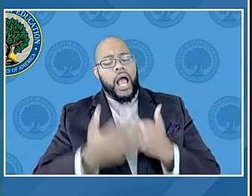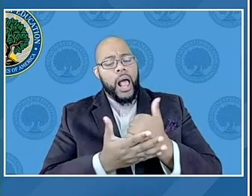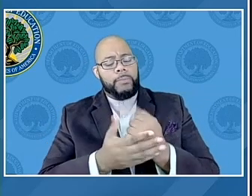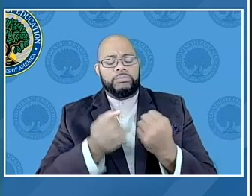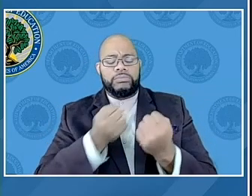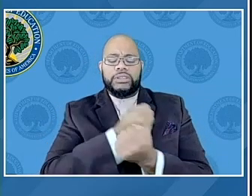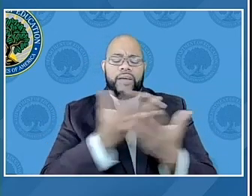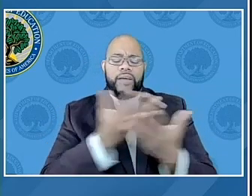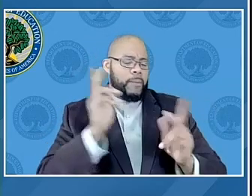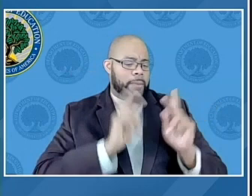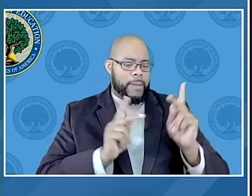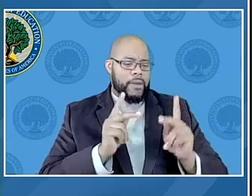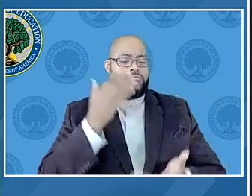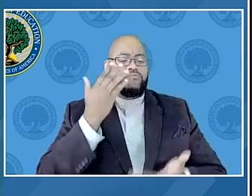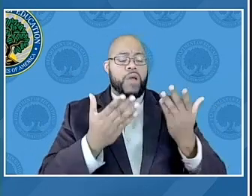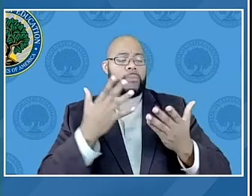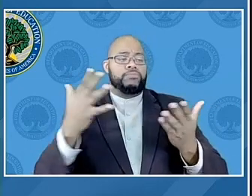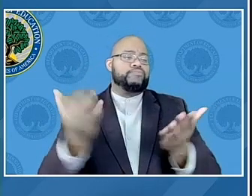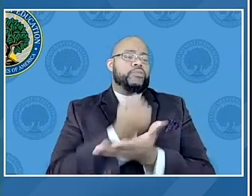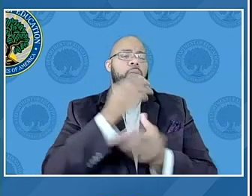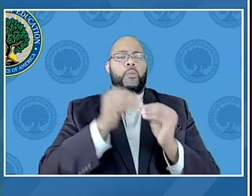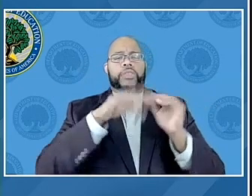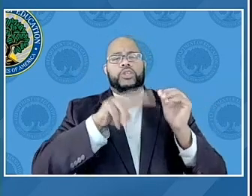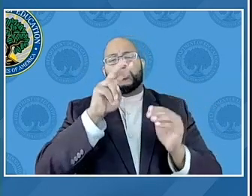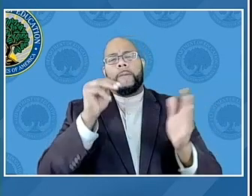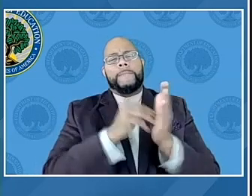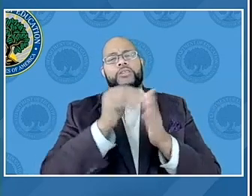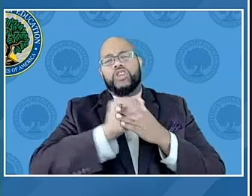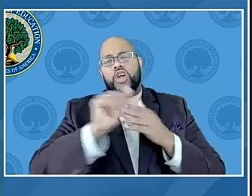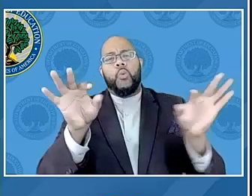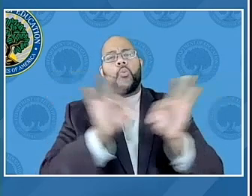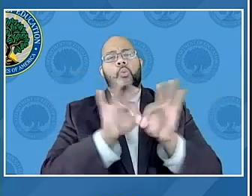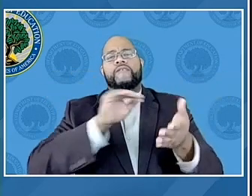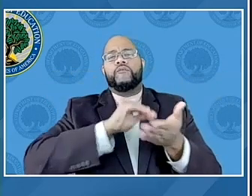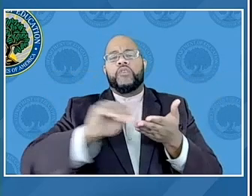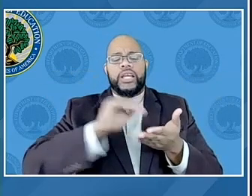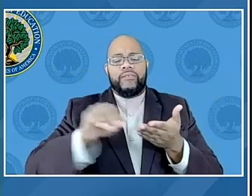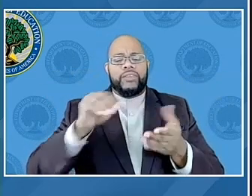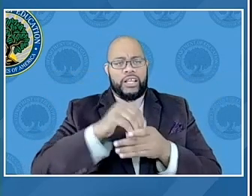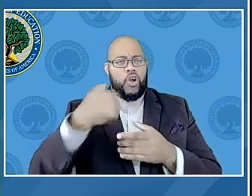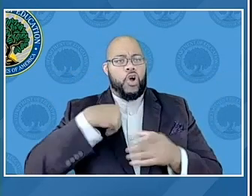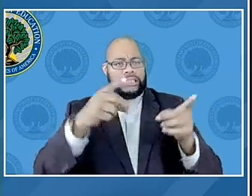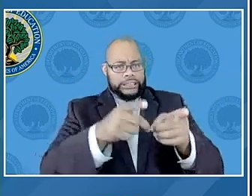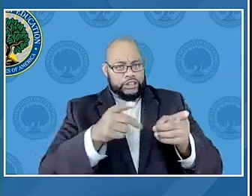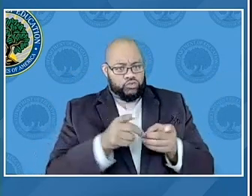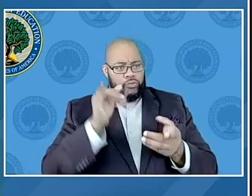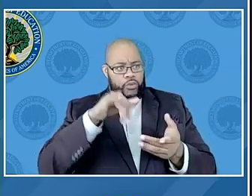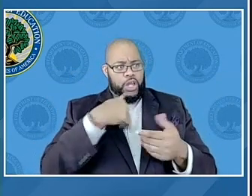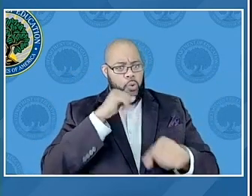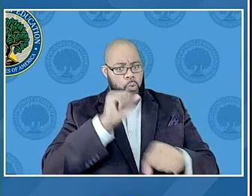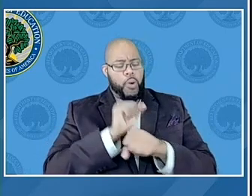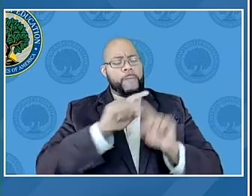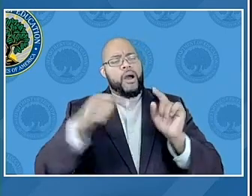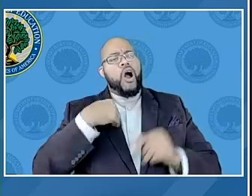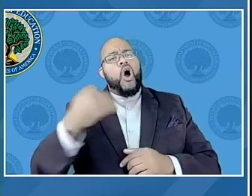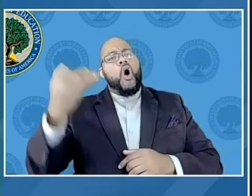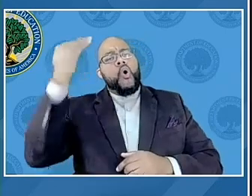probably achieve more than $2 million worth of forgiveness just in our district through that work. But I know that we still probably missed a third of the